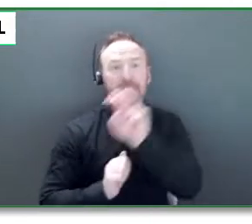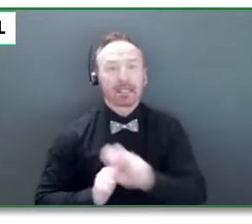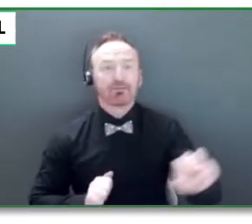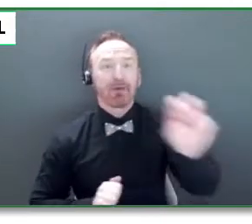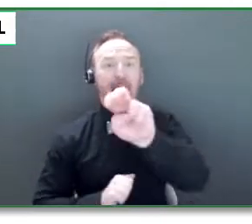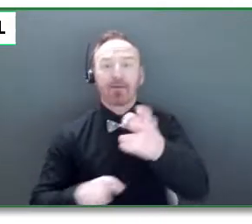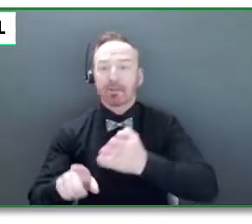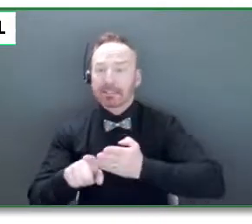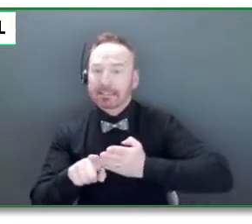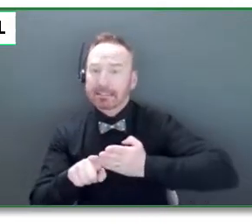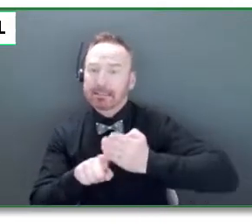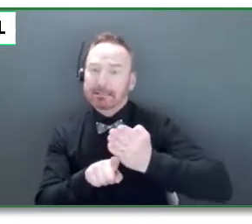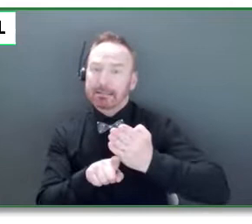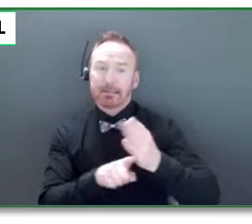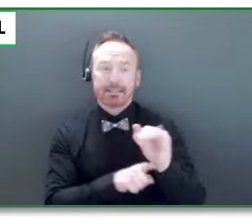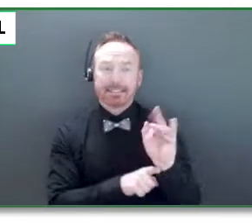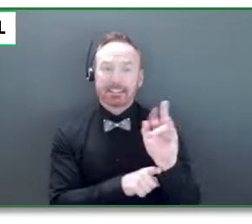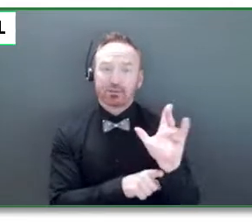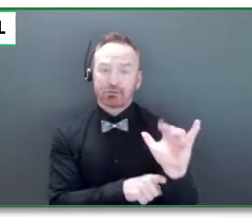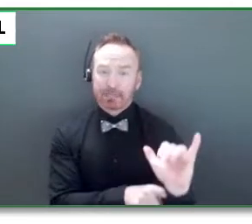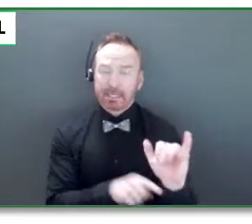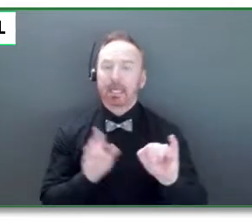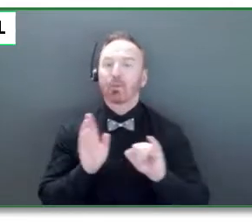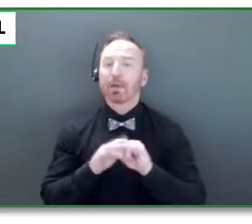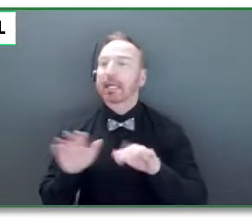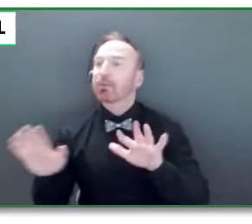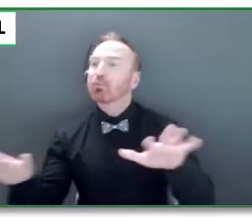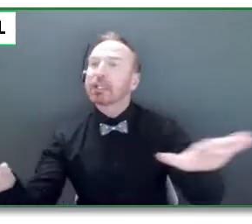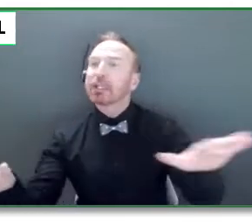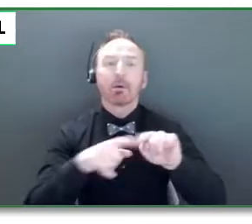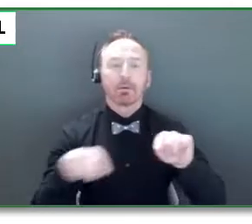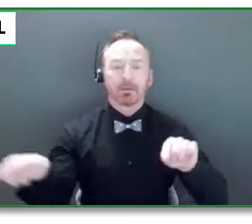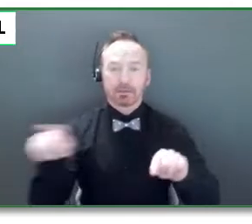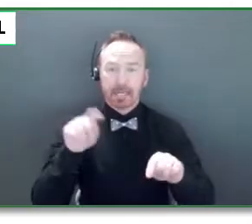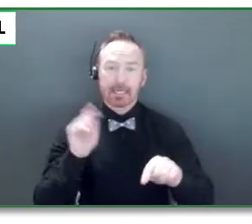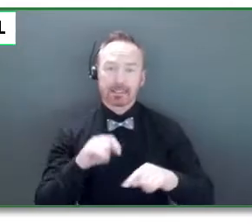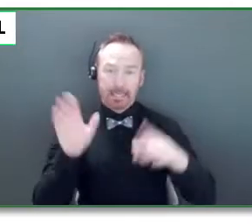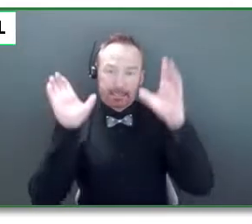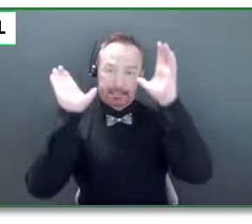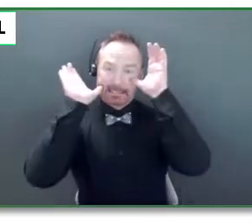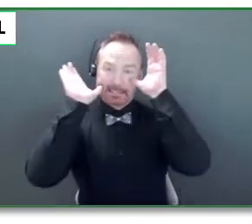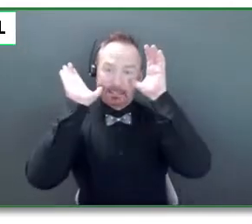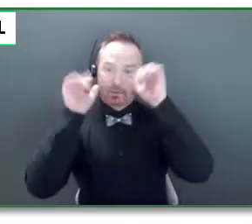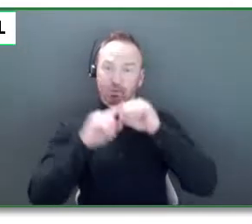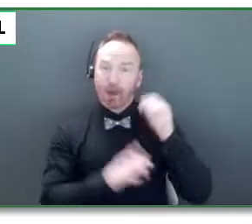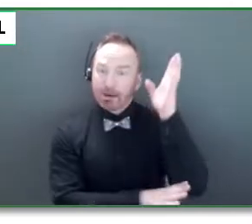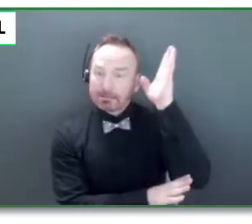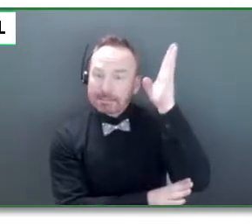have them listen to our speech about accessibility and also